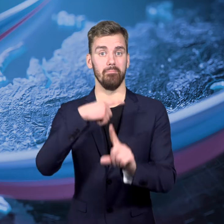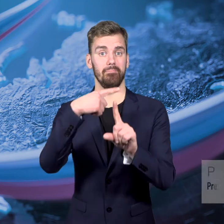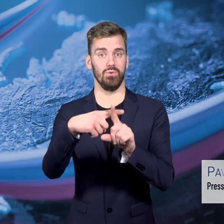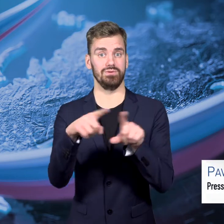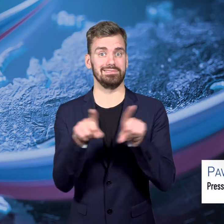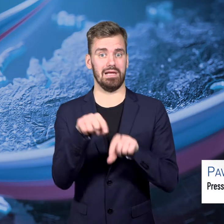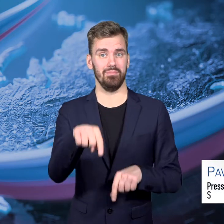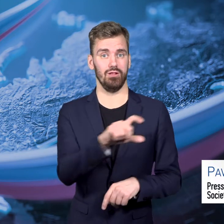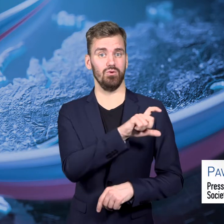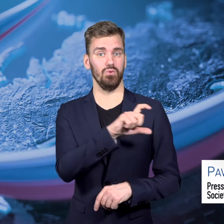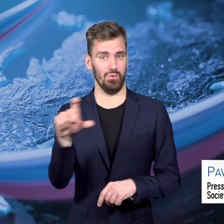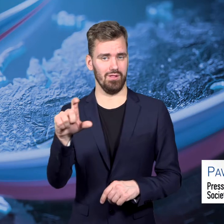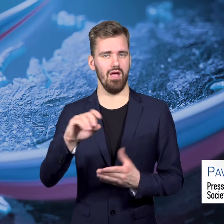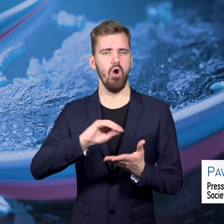Also this week the head